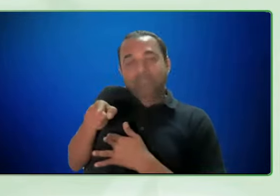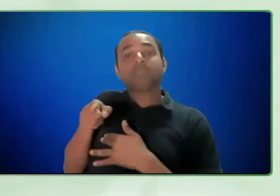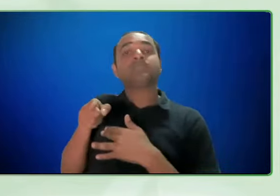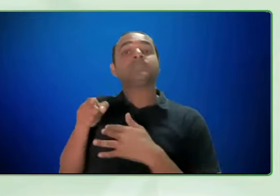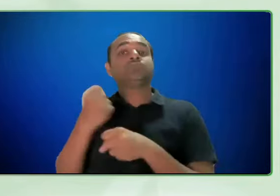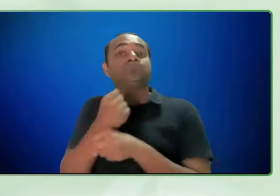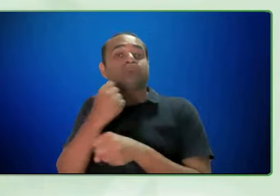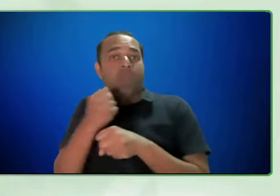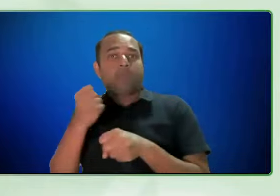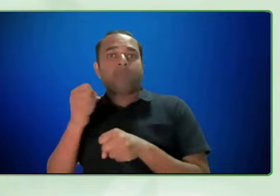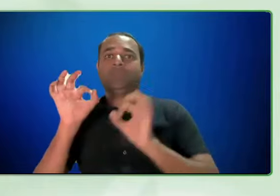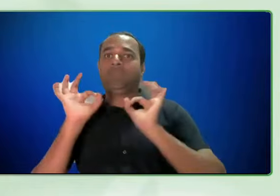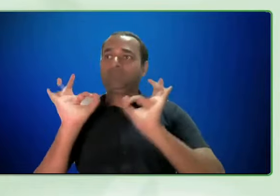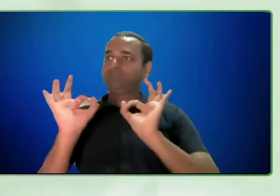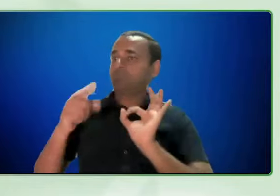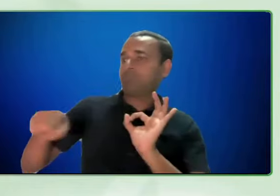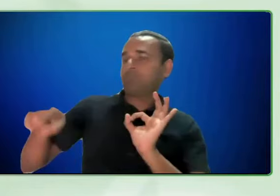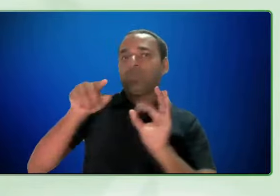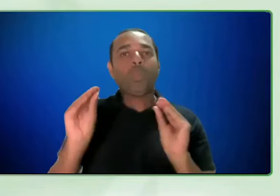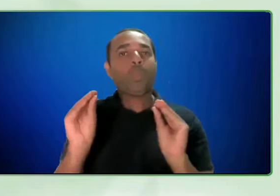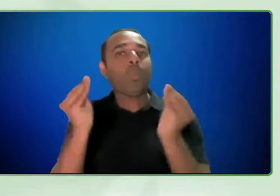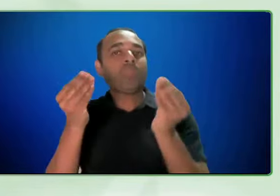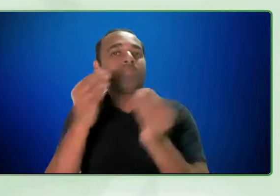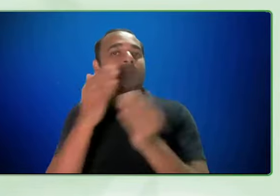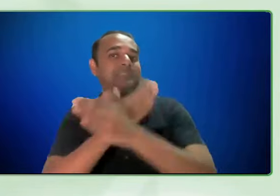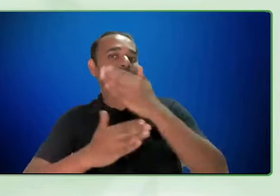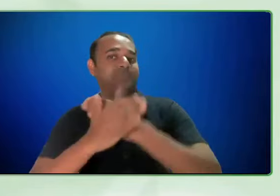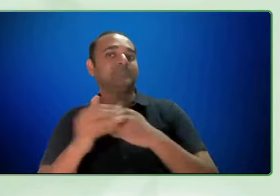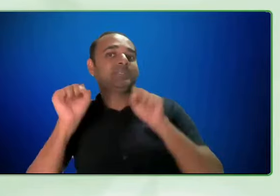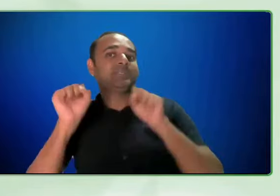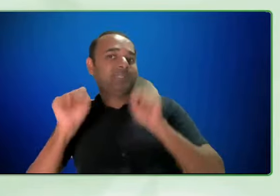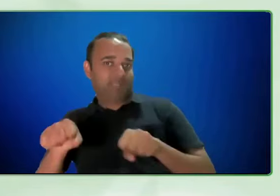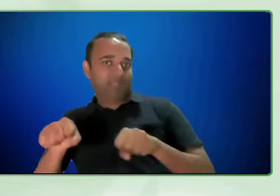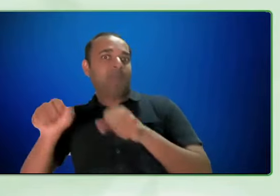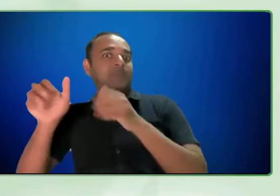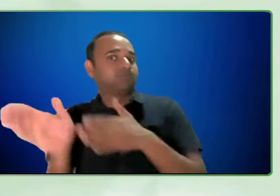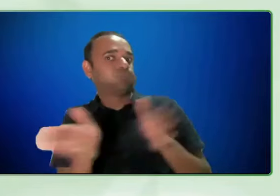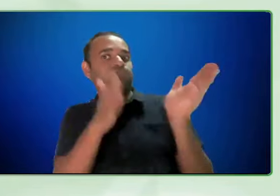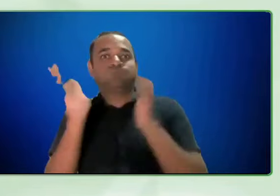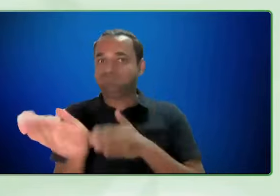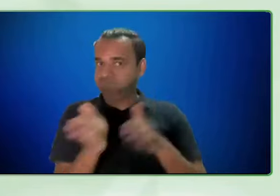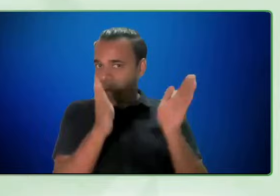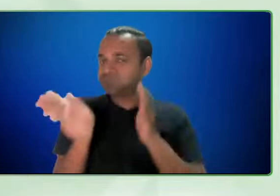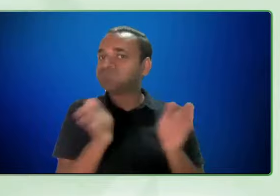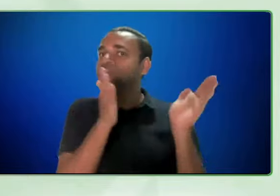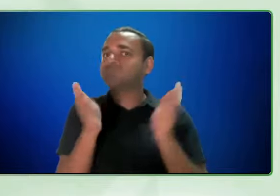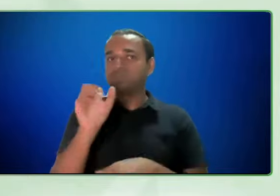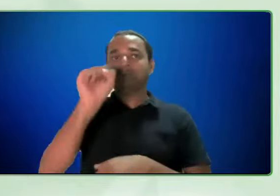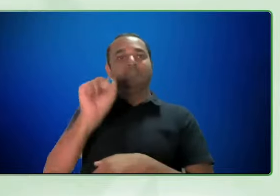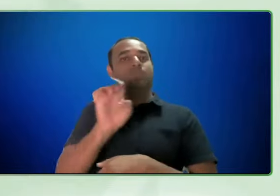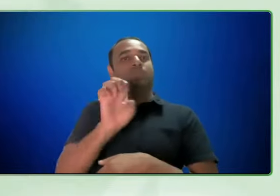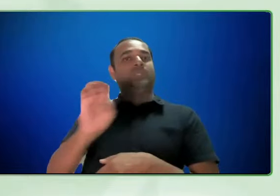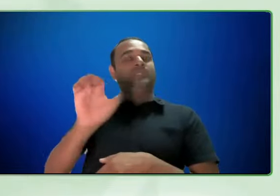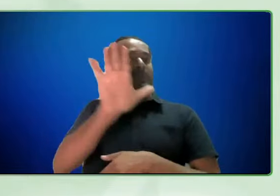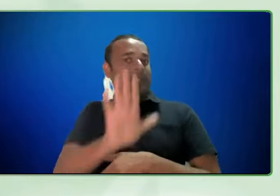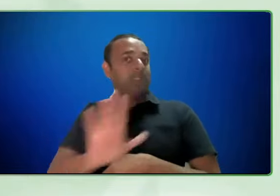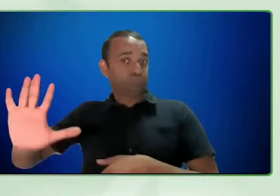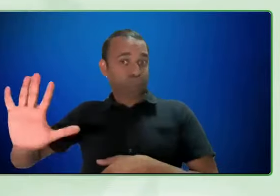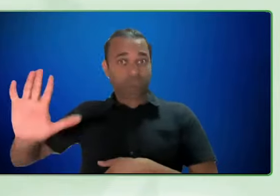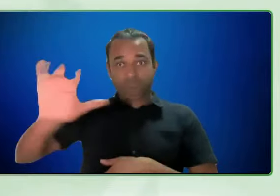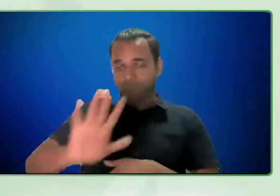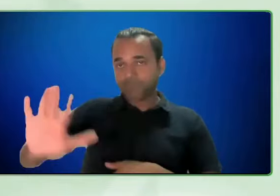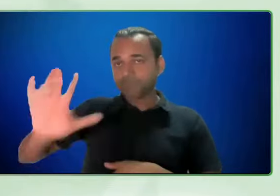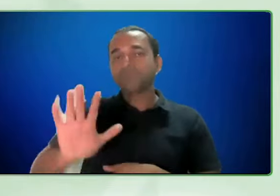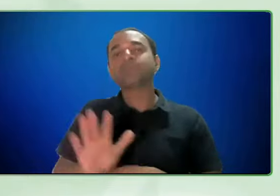and services are involved. We partner with the state government and NGOs and it works with the